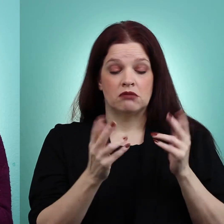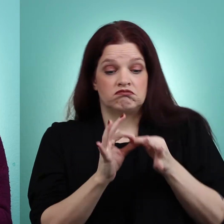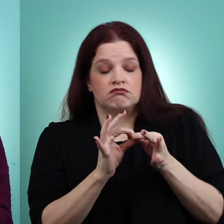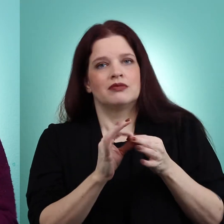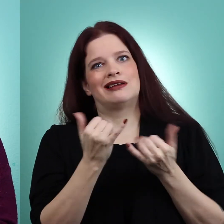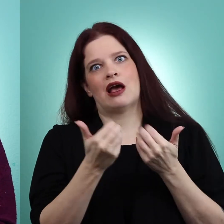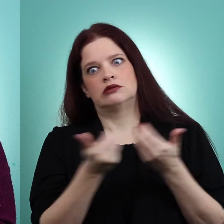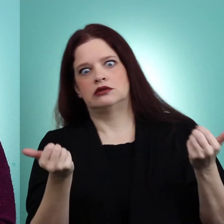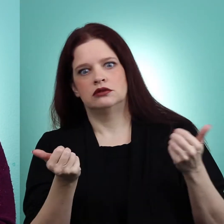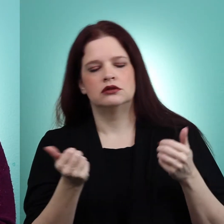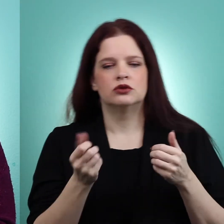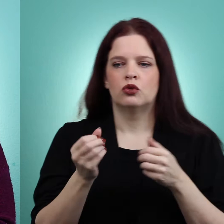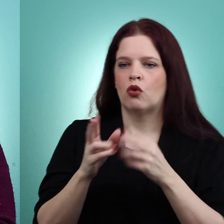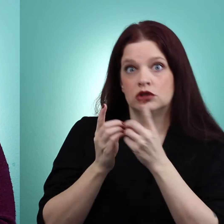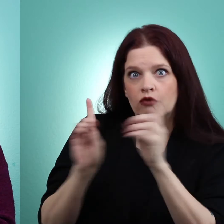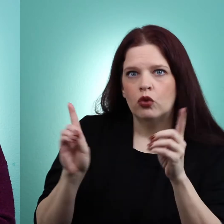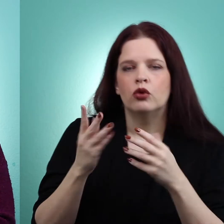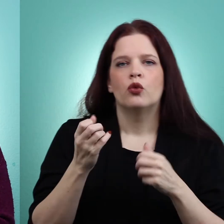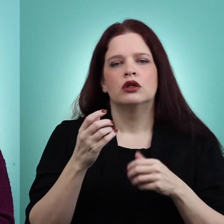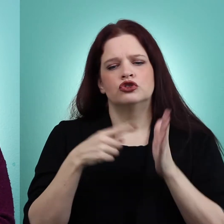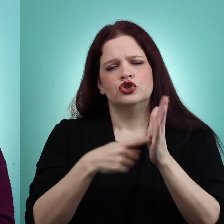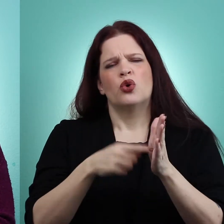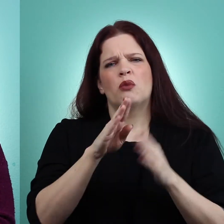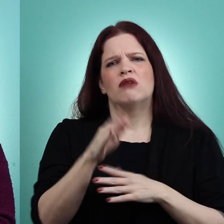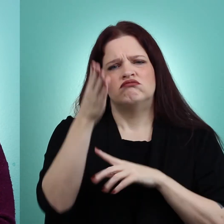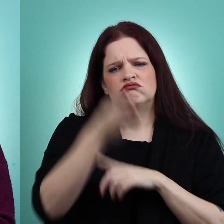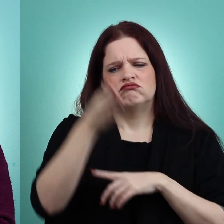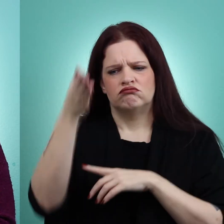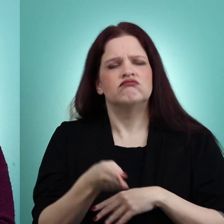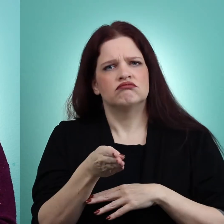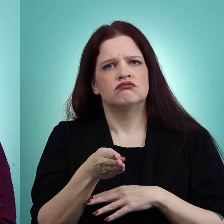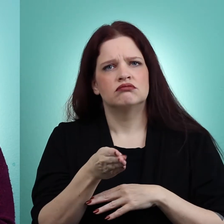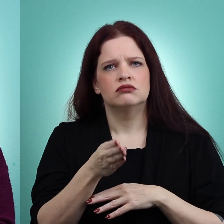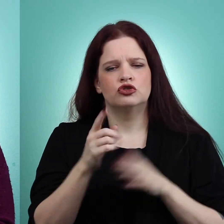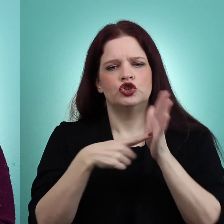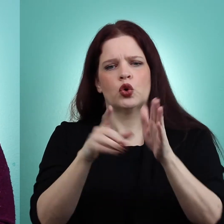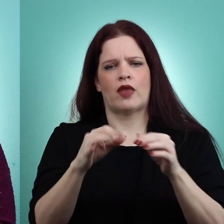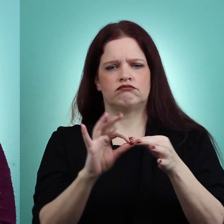separated or divorced, we want to indicate that with two slashes in that horizontal line that connects the two individuals.